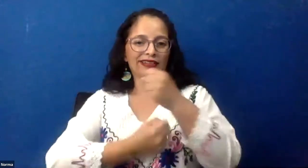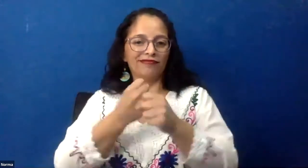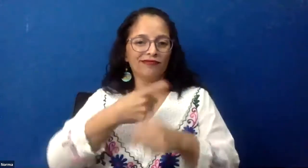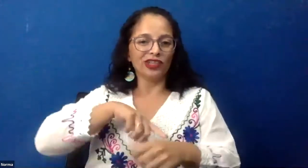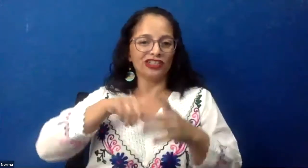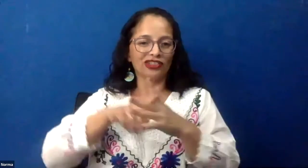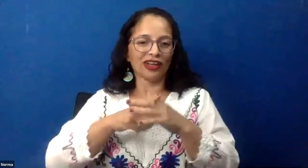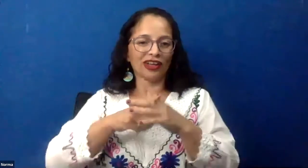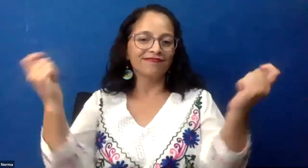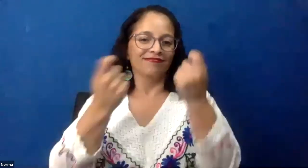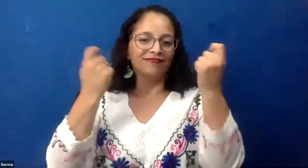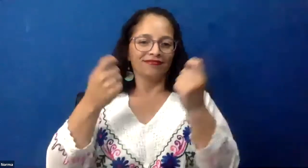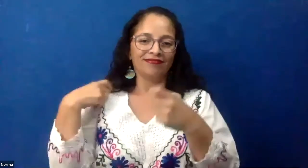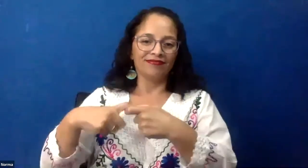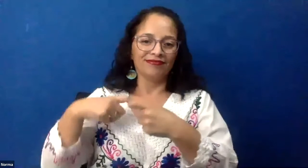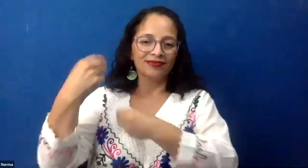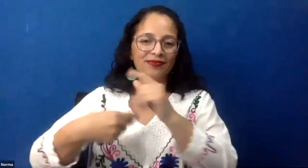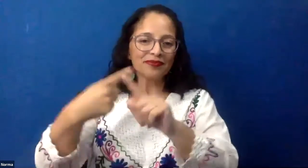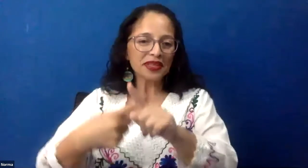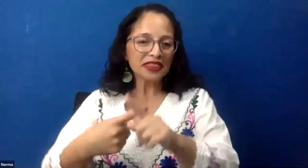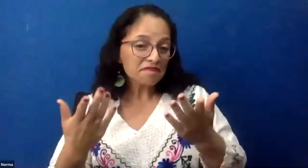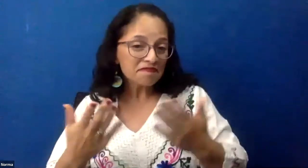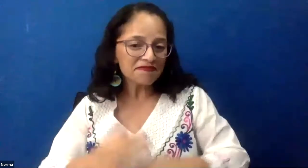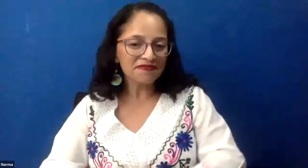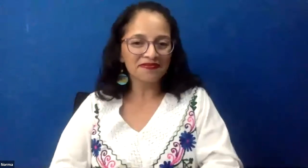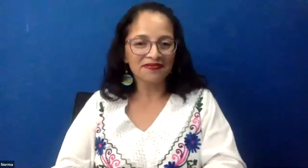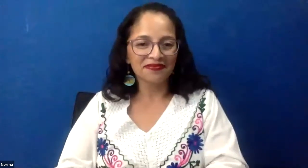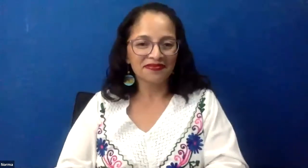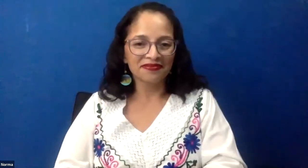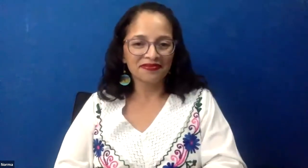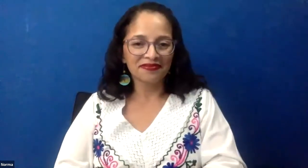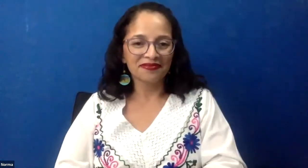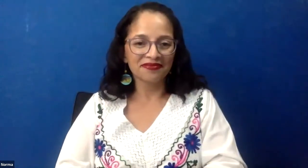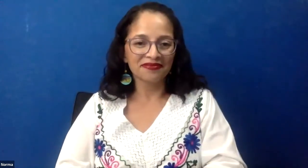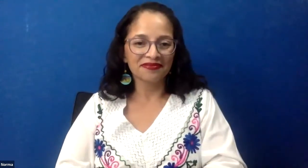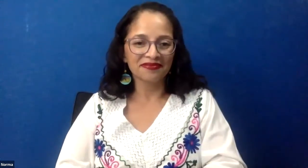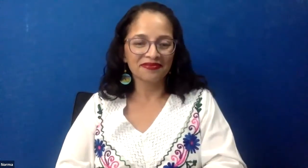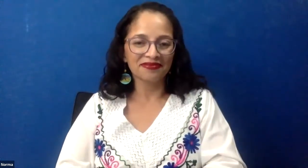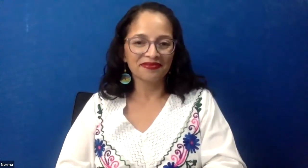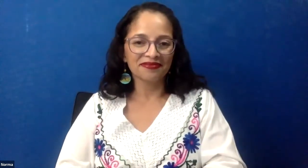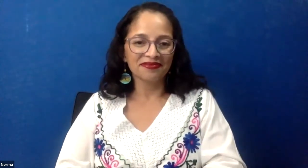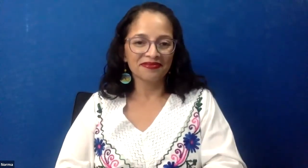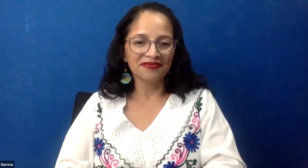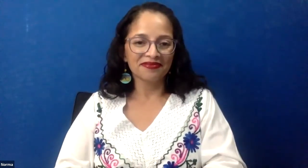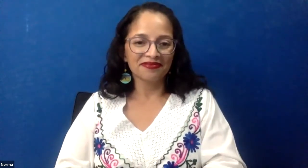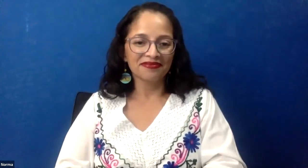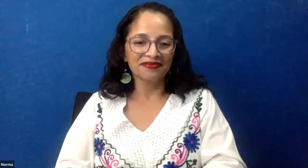So, the first question-- in what year did the United States begin celebrating Hispanic Heritage Month?